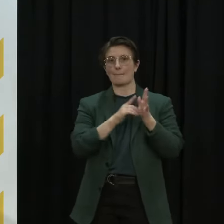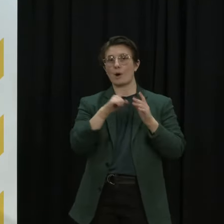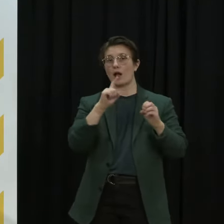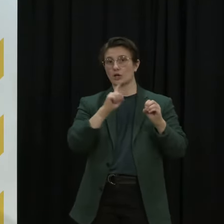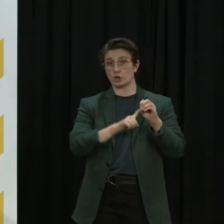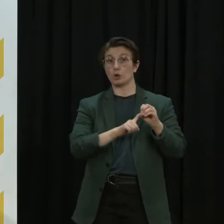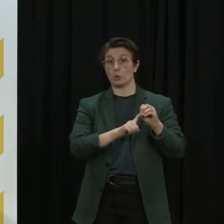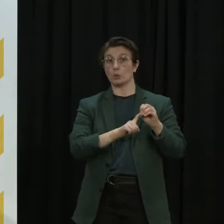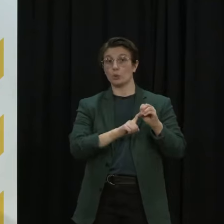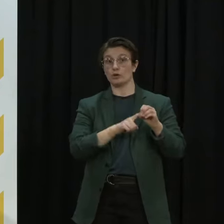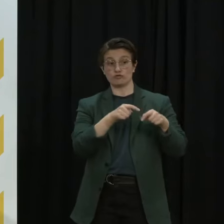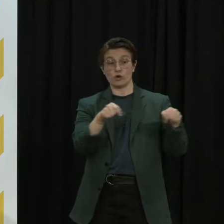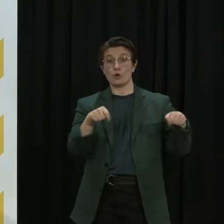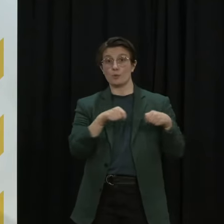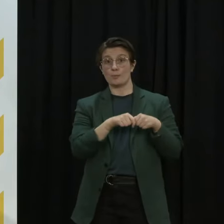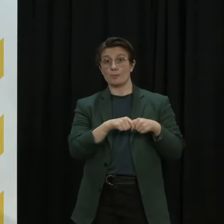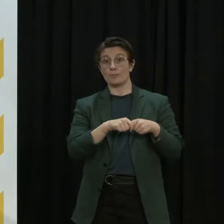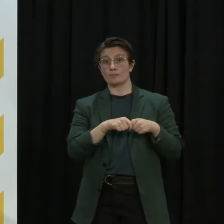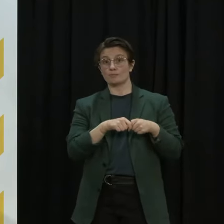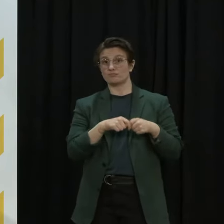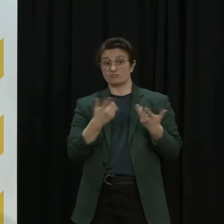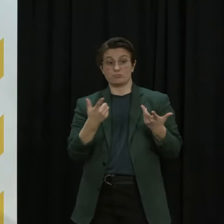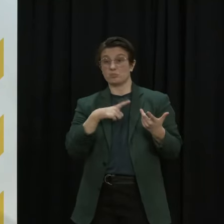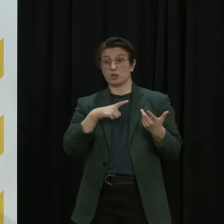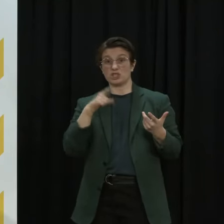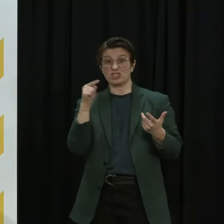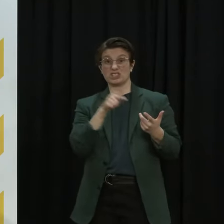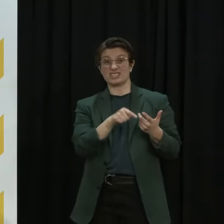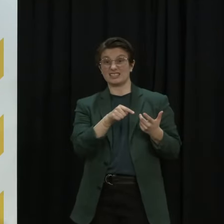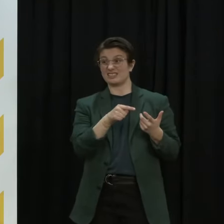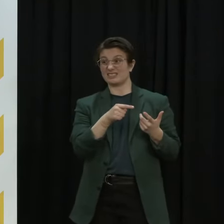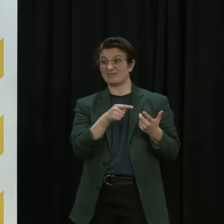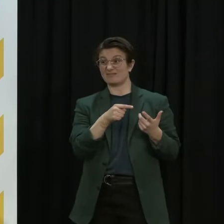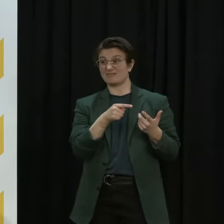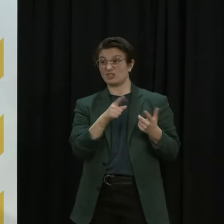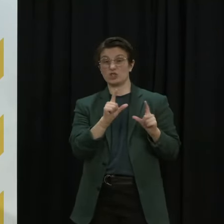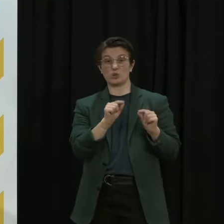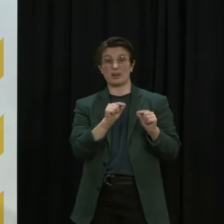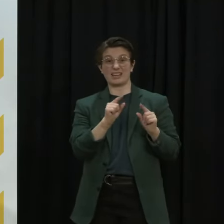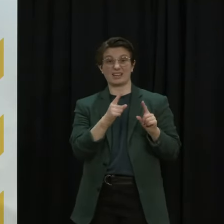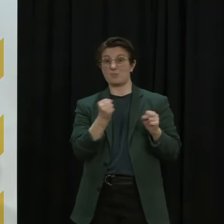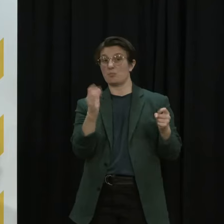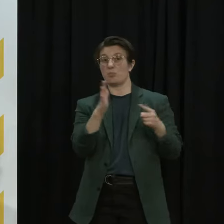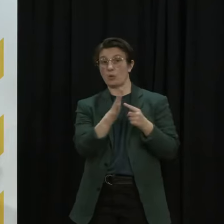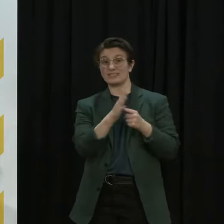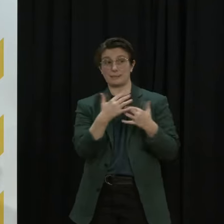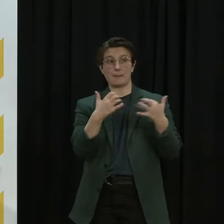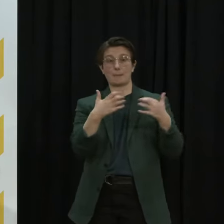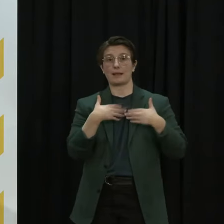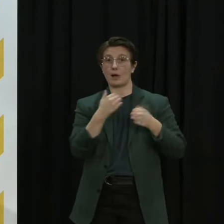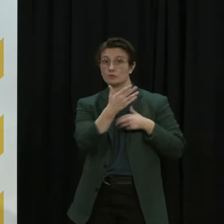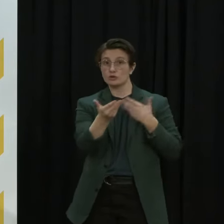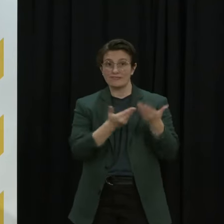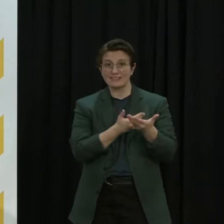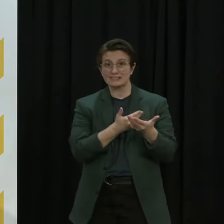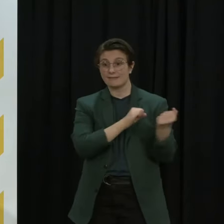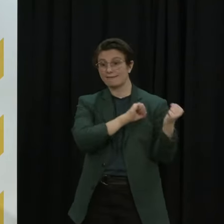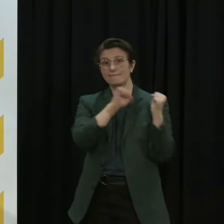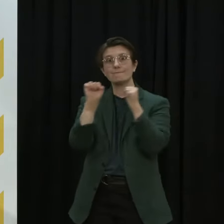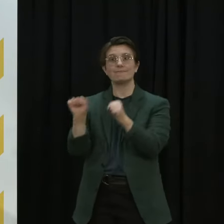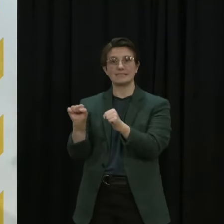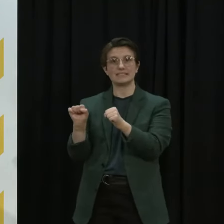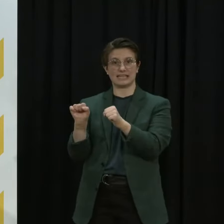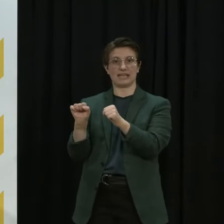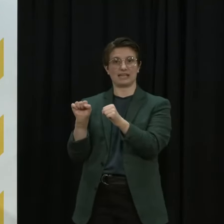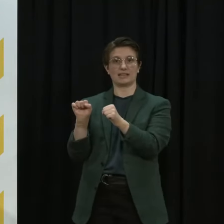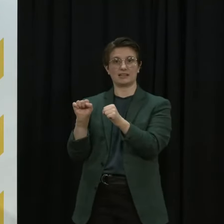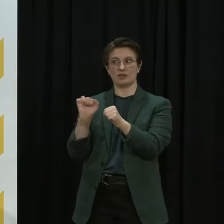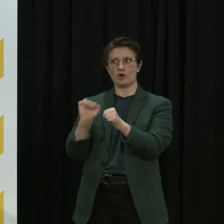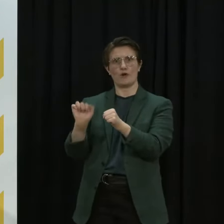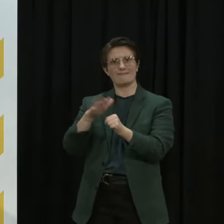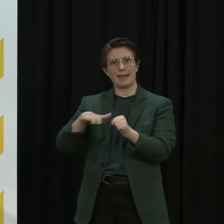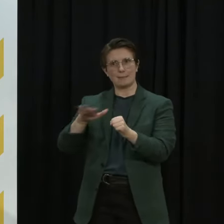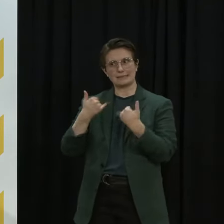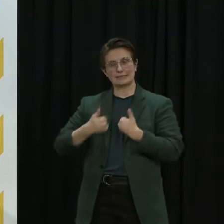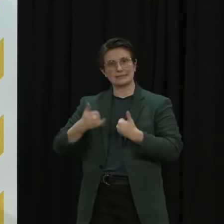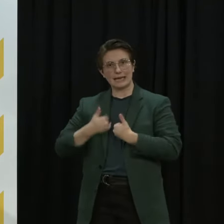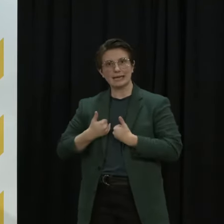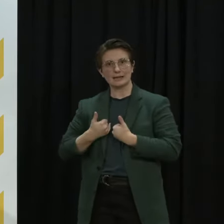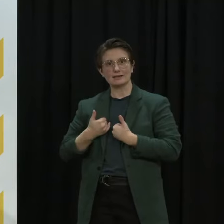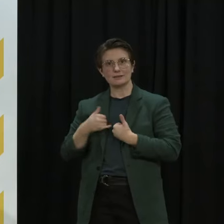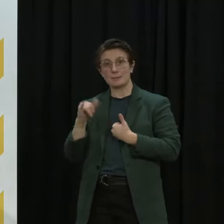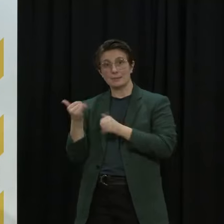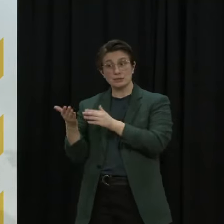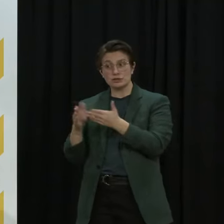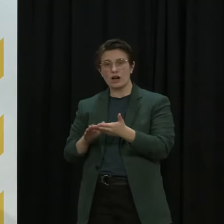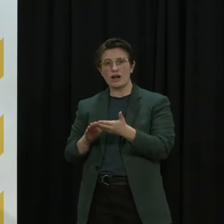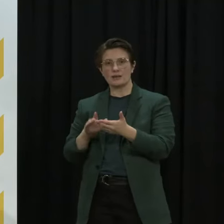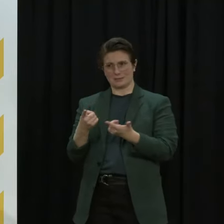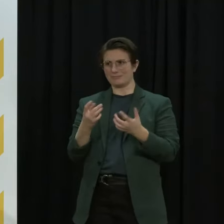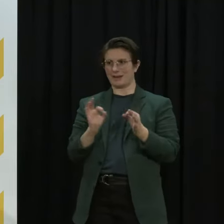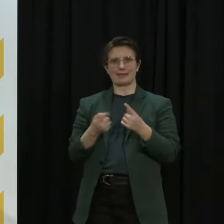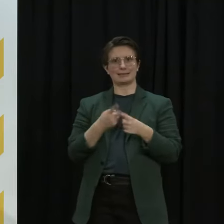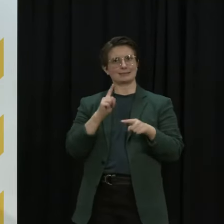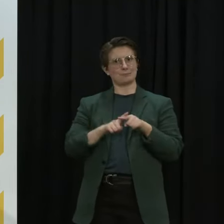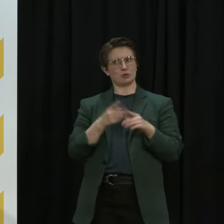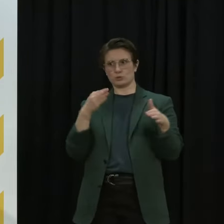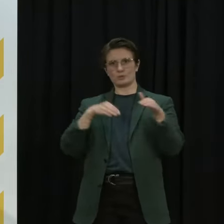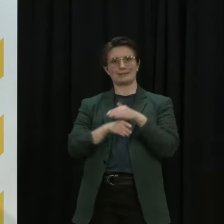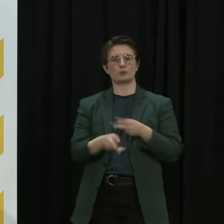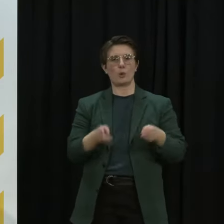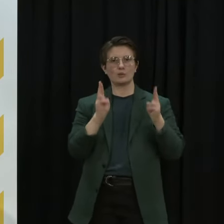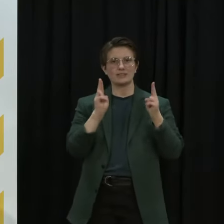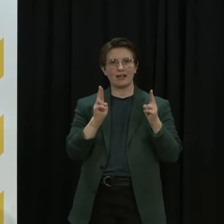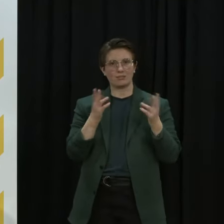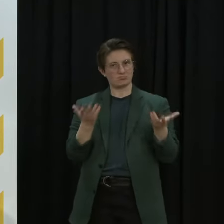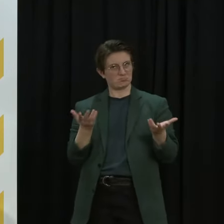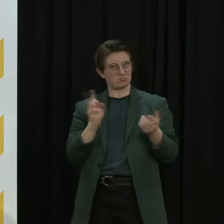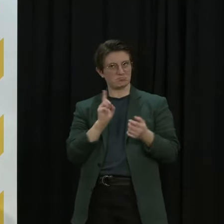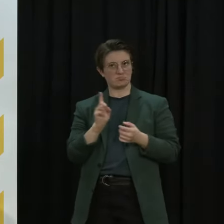Hospital has been unable to